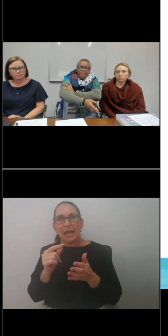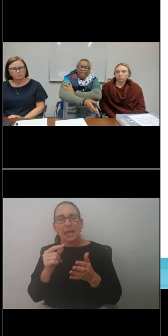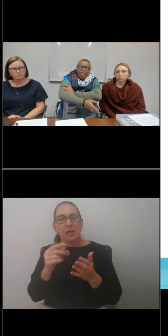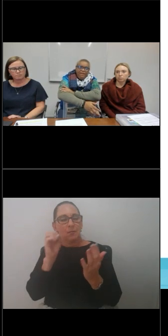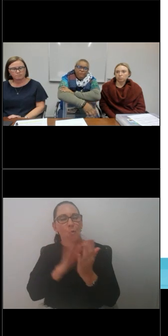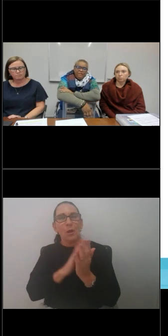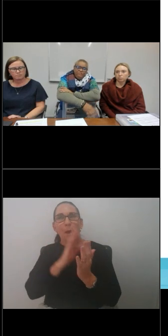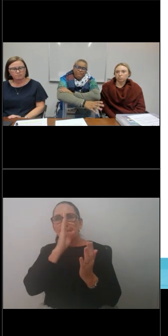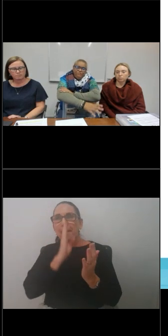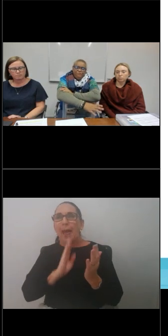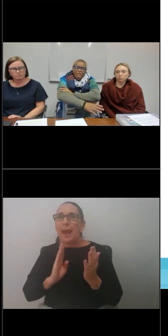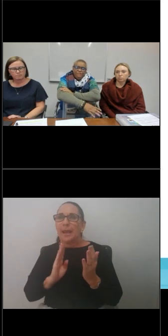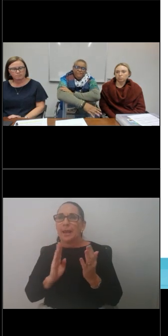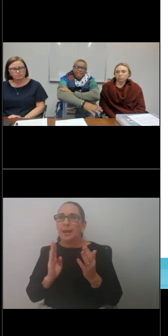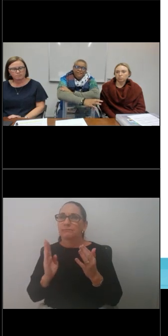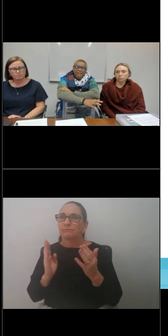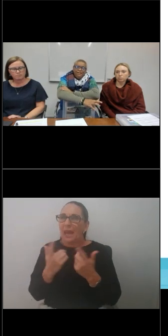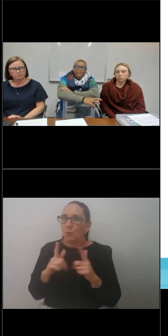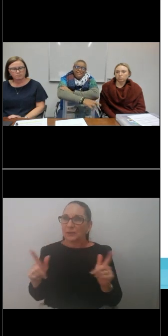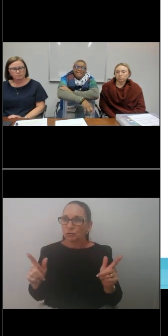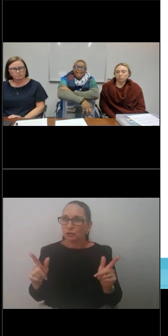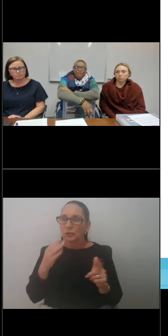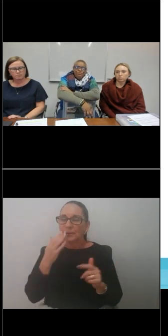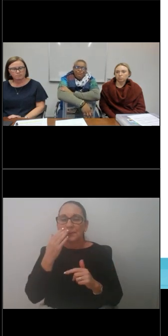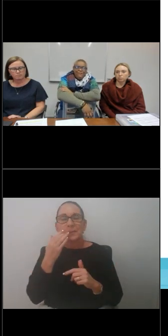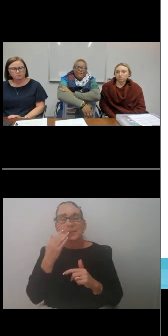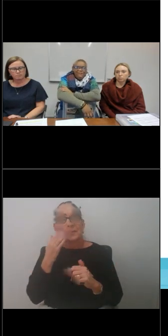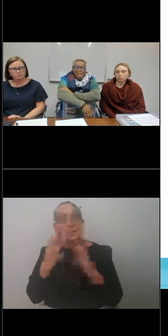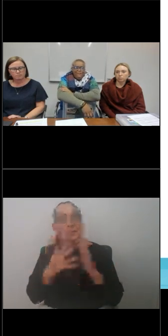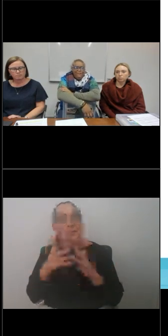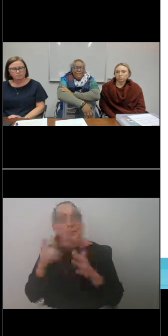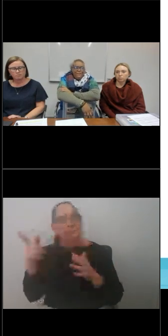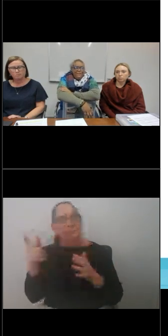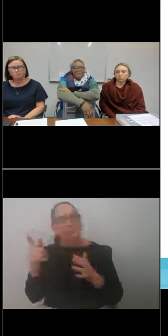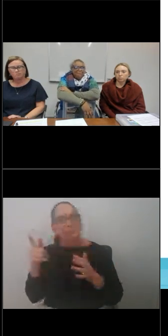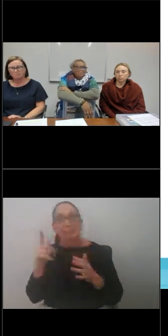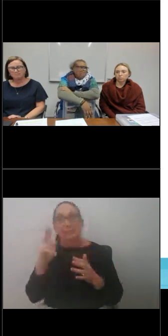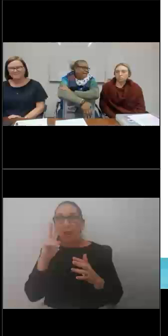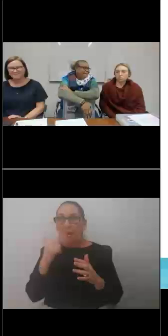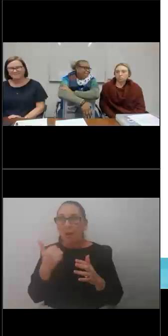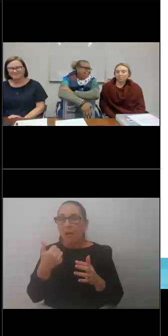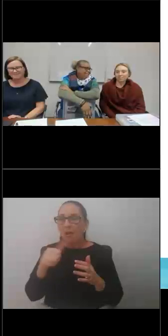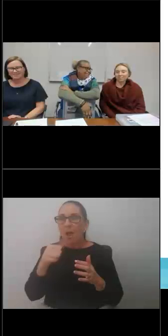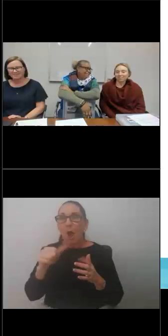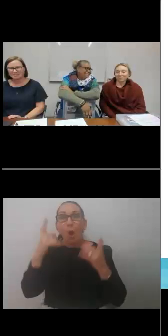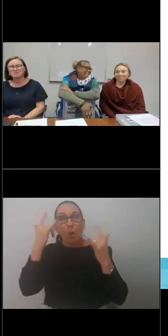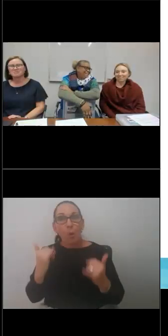found as through the process is lawyers love to draw pictures at to explain a process is that